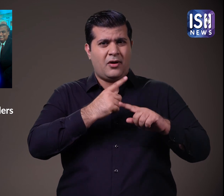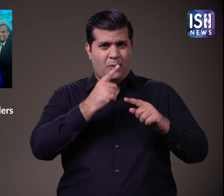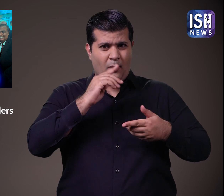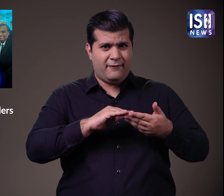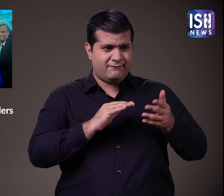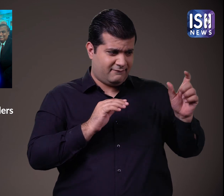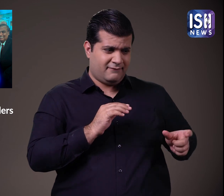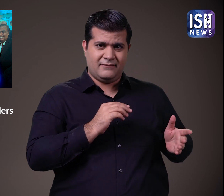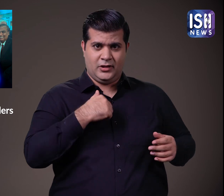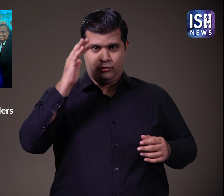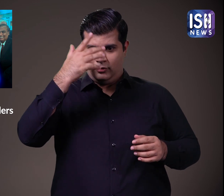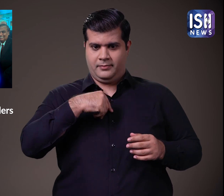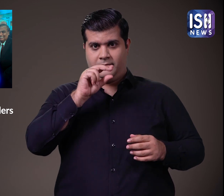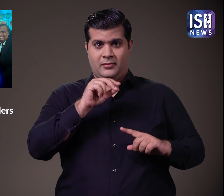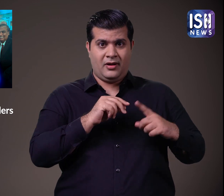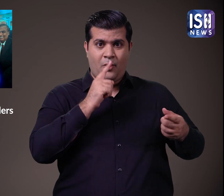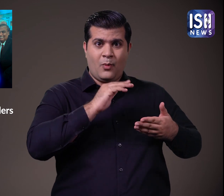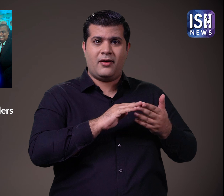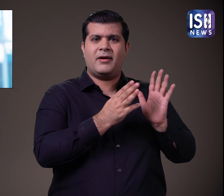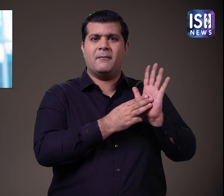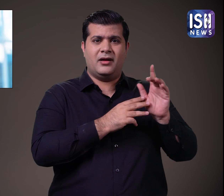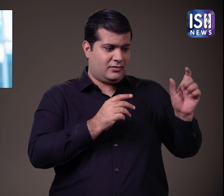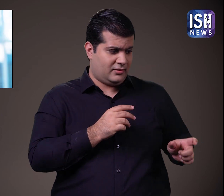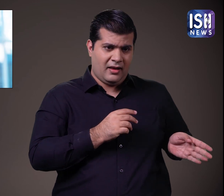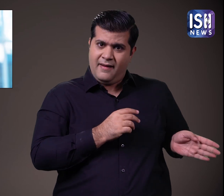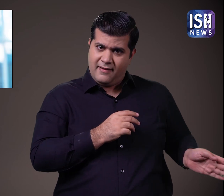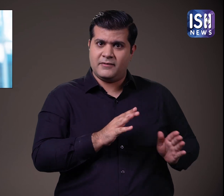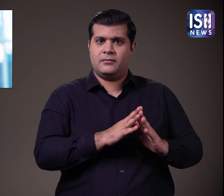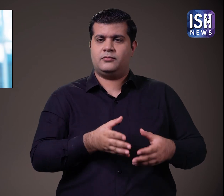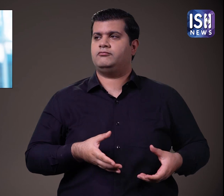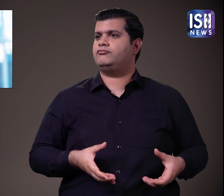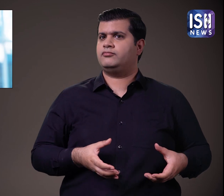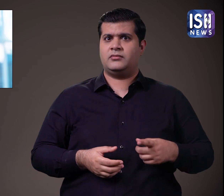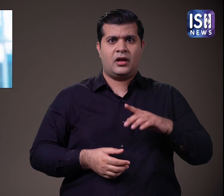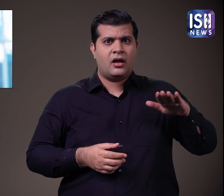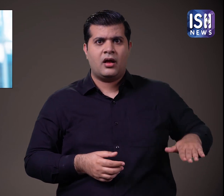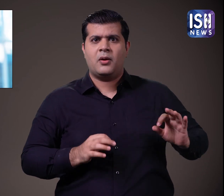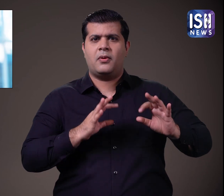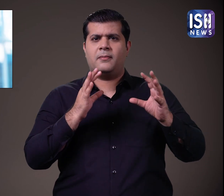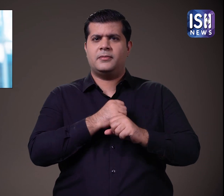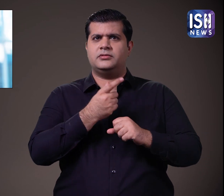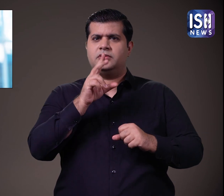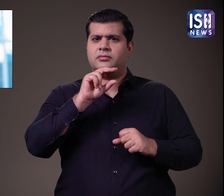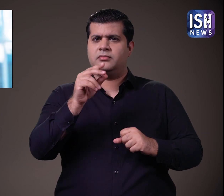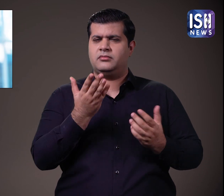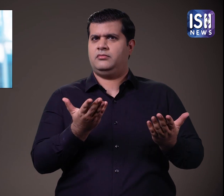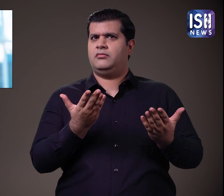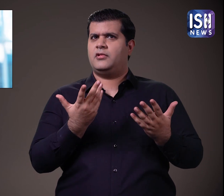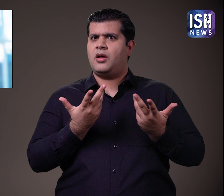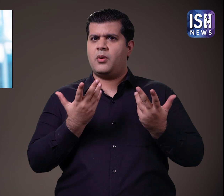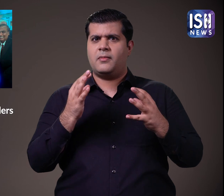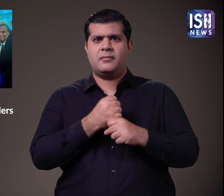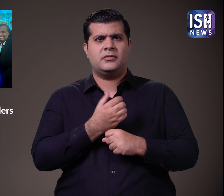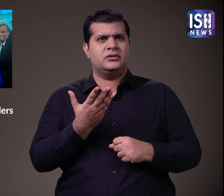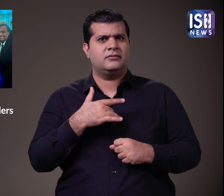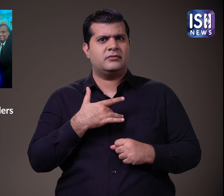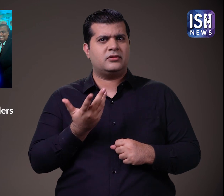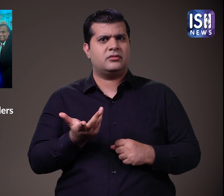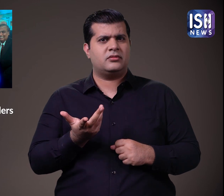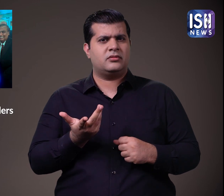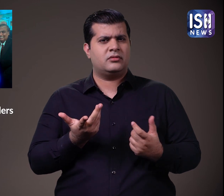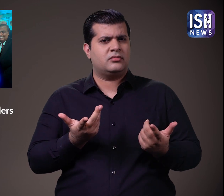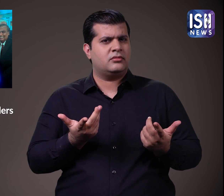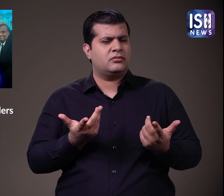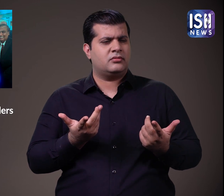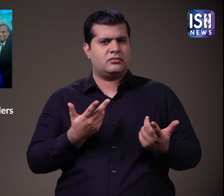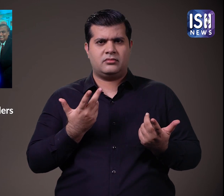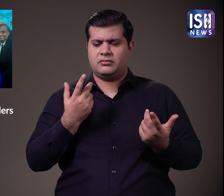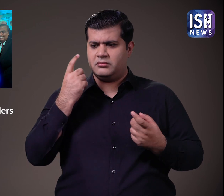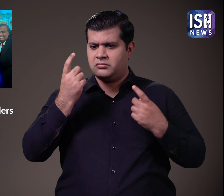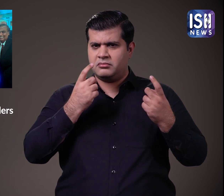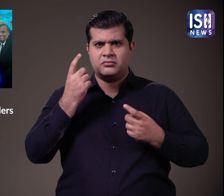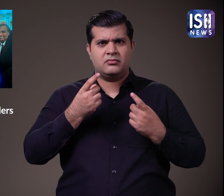People were surprised, when, despite his wife Melania holding the Bible beside him, he didn't place his hand on it and wondered why.